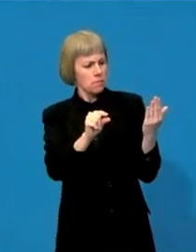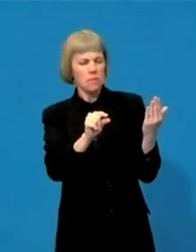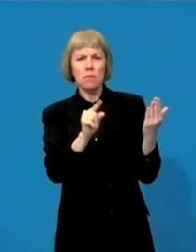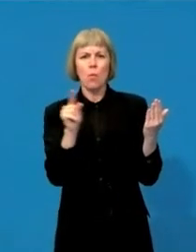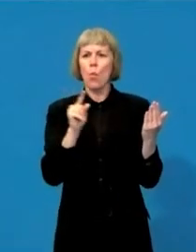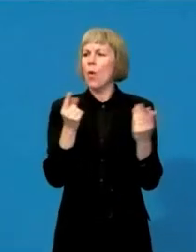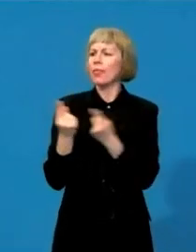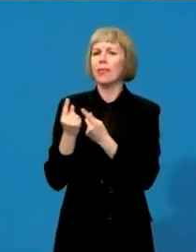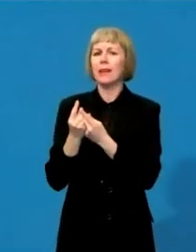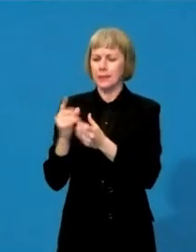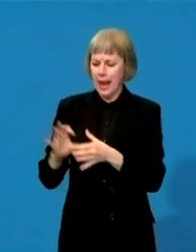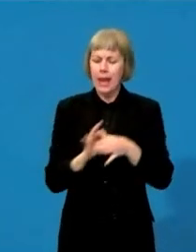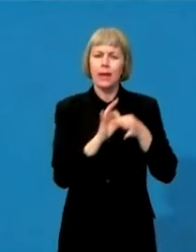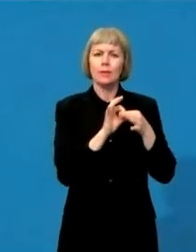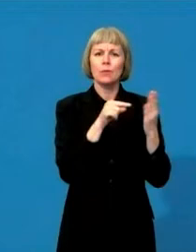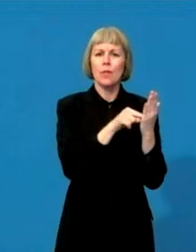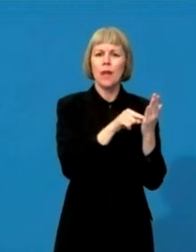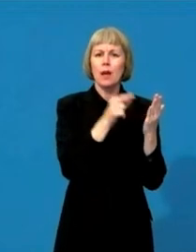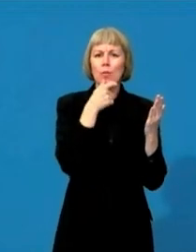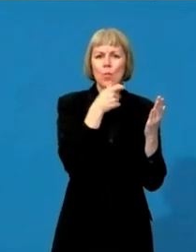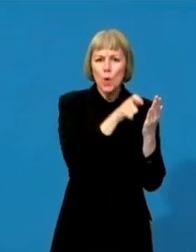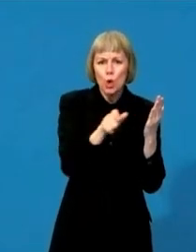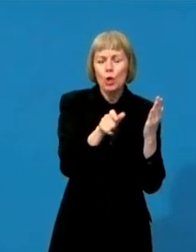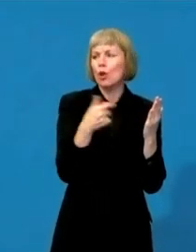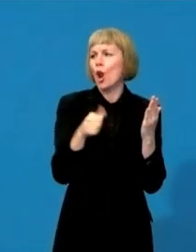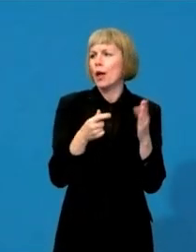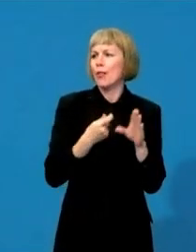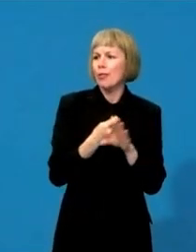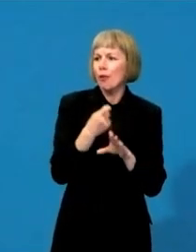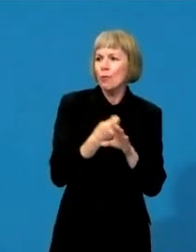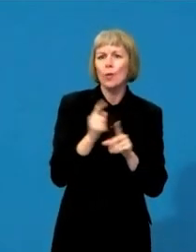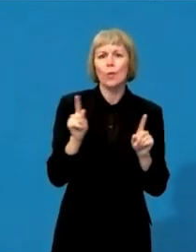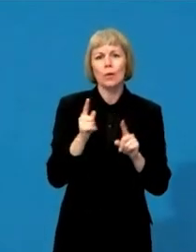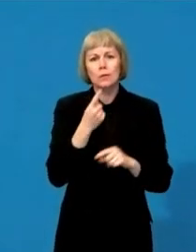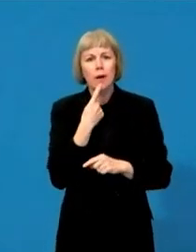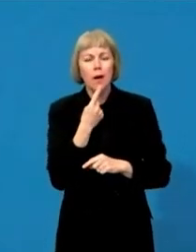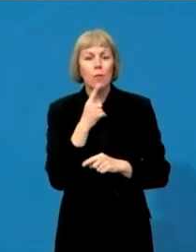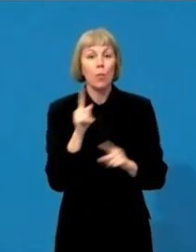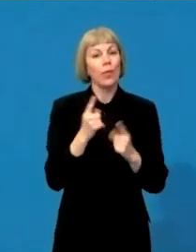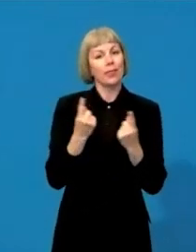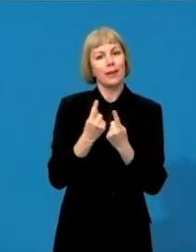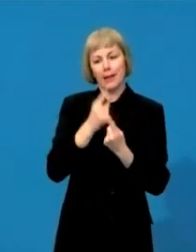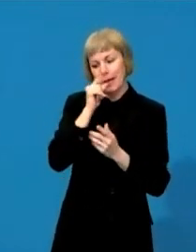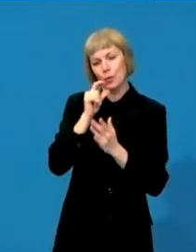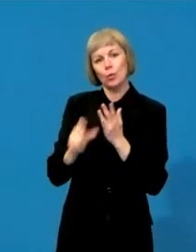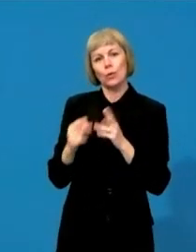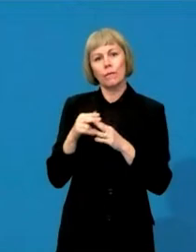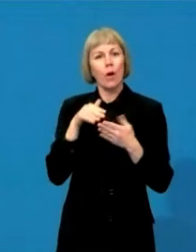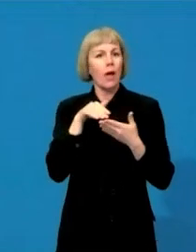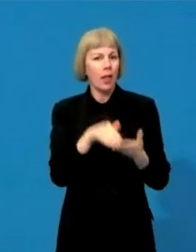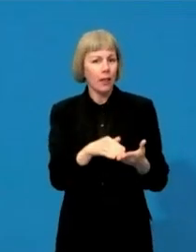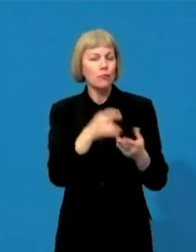considered as, you know, therapy or things to help my children be where they need to be.